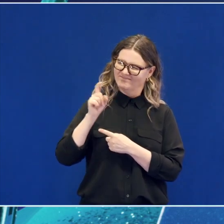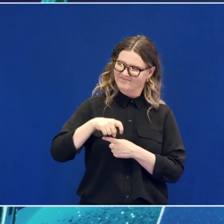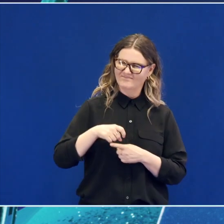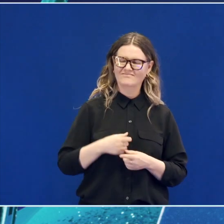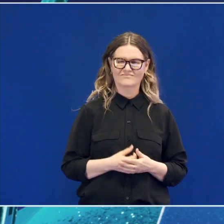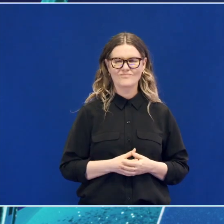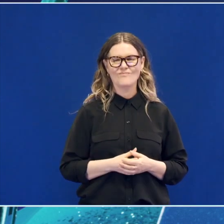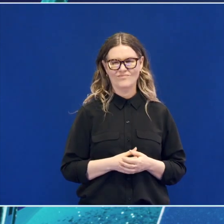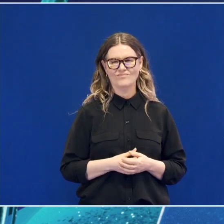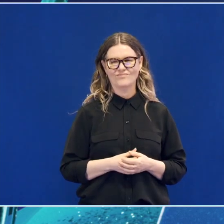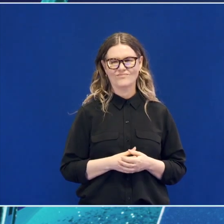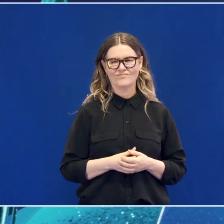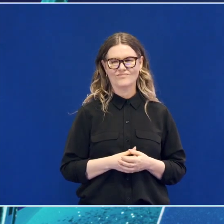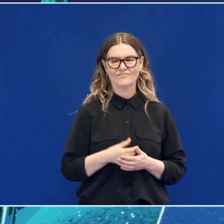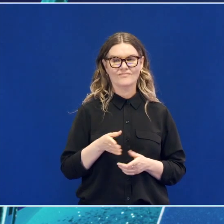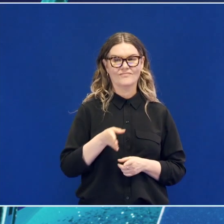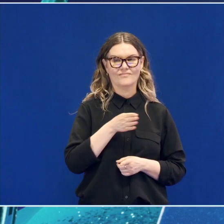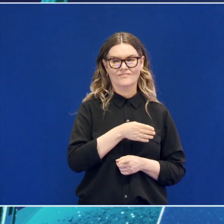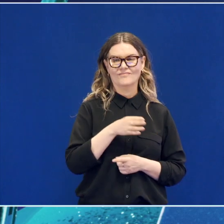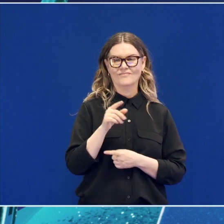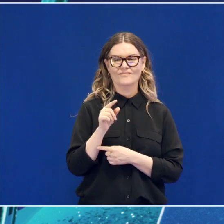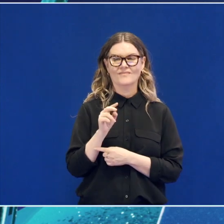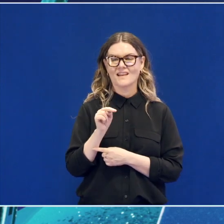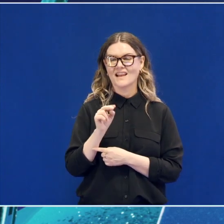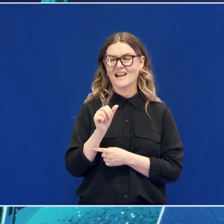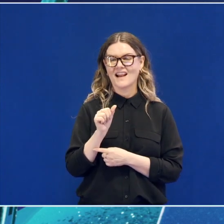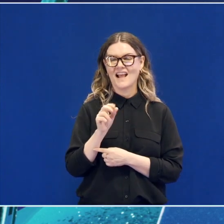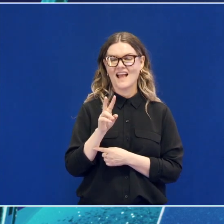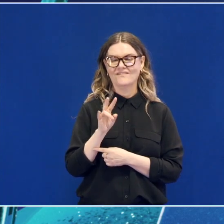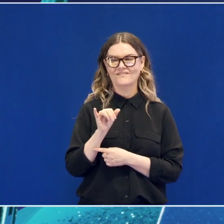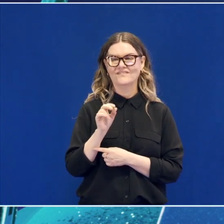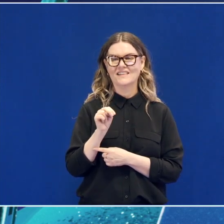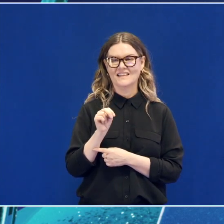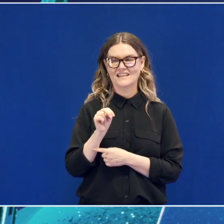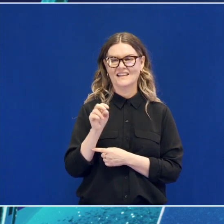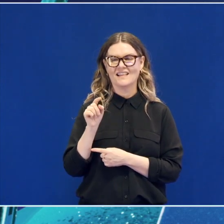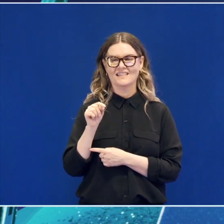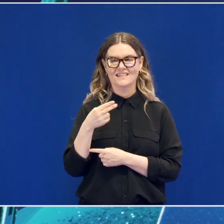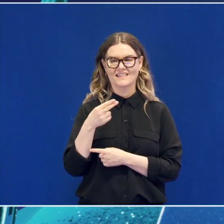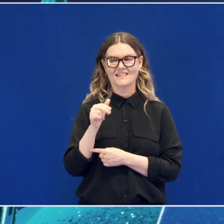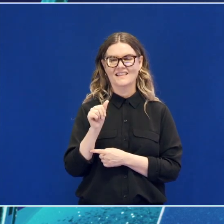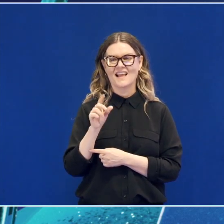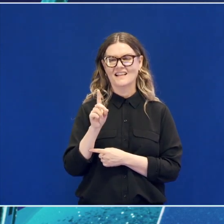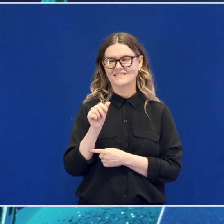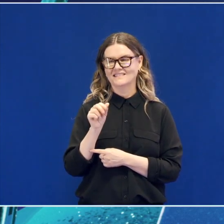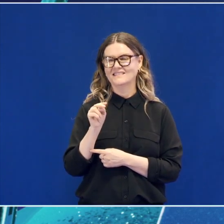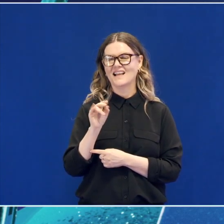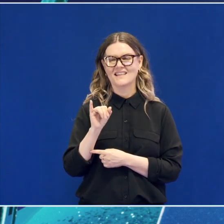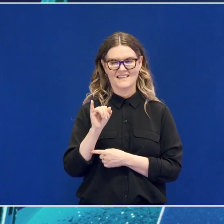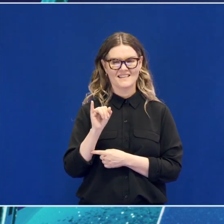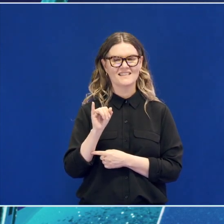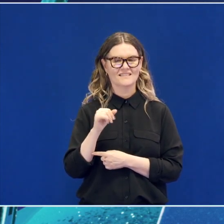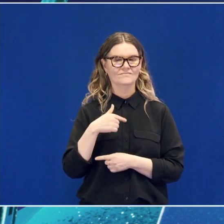My role is the Cofounder and CEO at Evinced. We're a digital accessibility technology company.